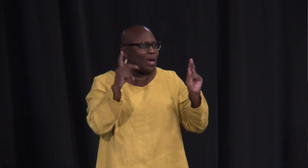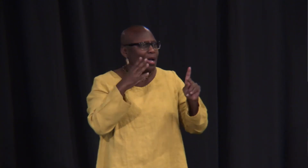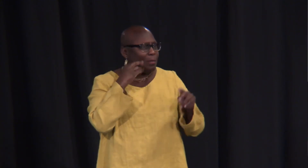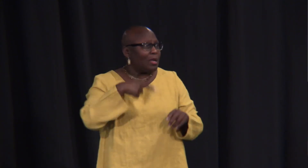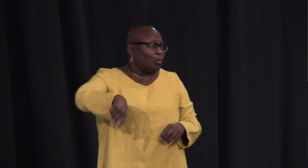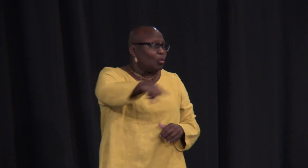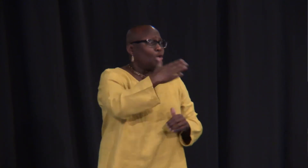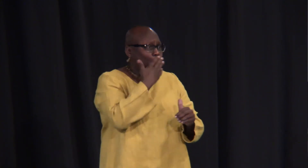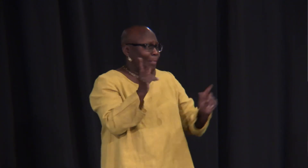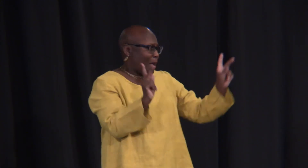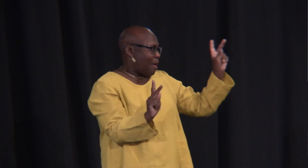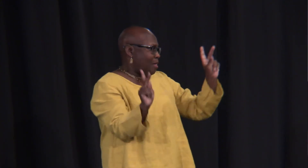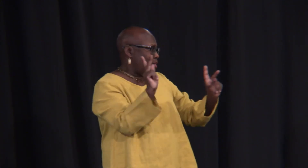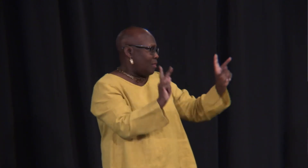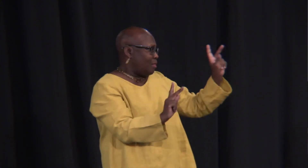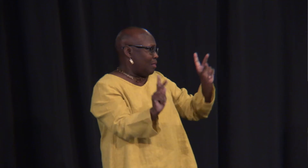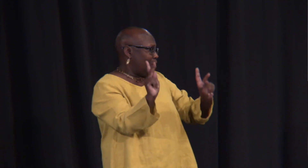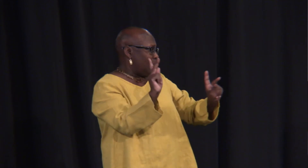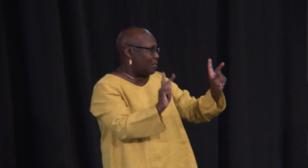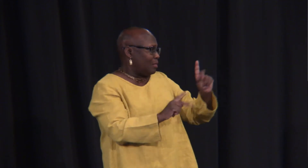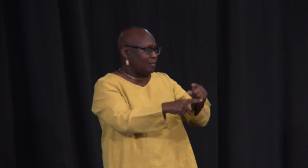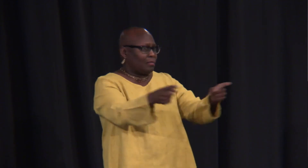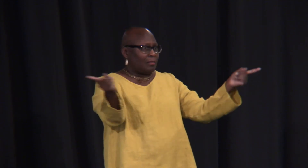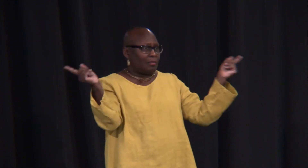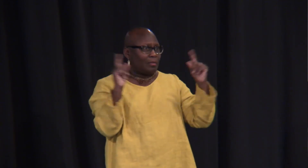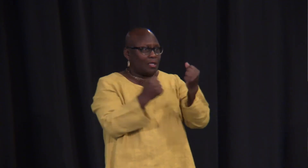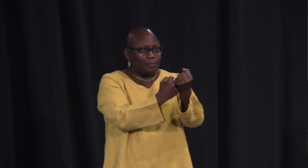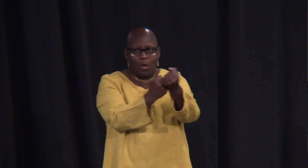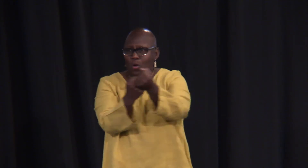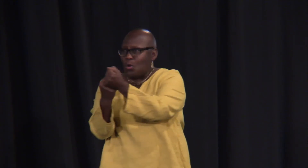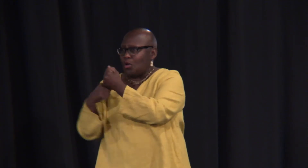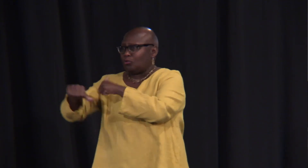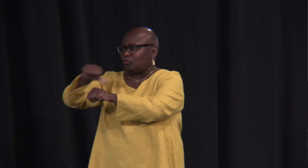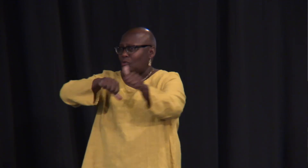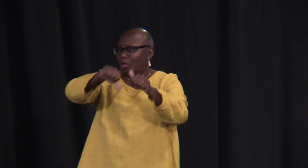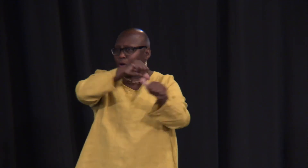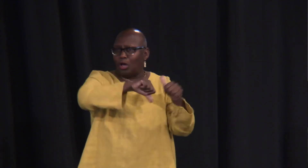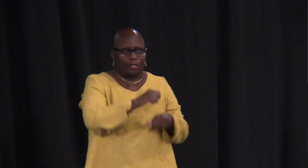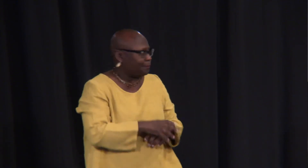this conversation and I started to read this book. Some of you here, particularly